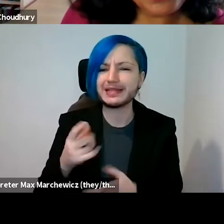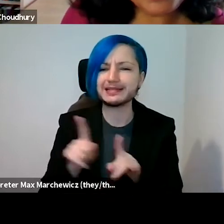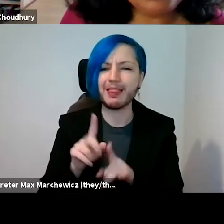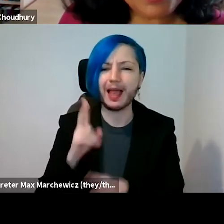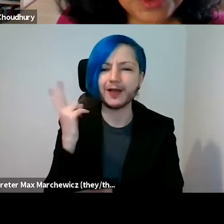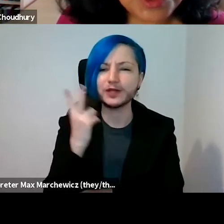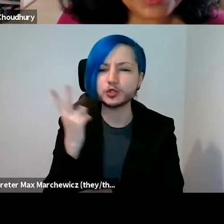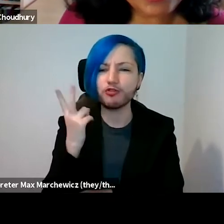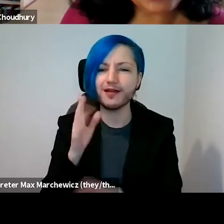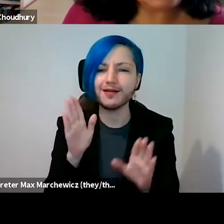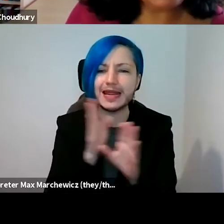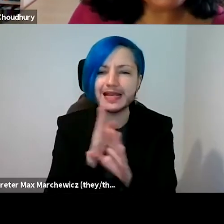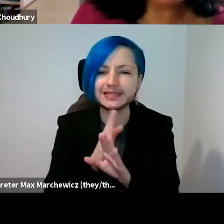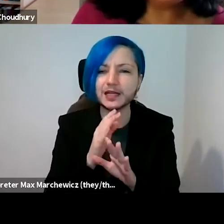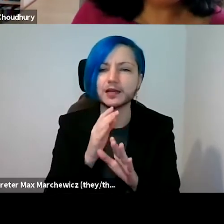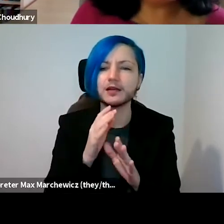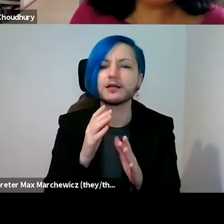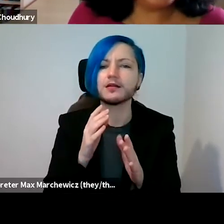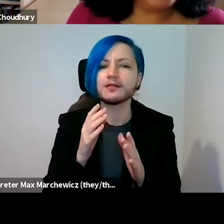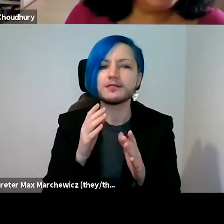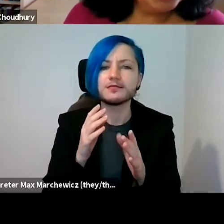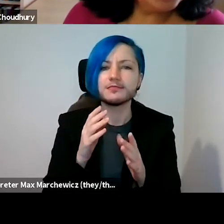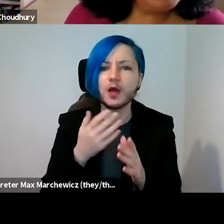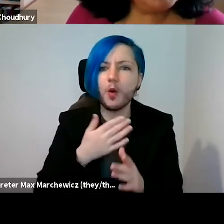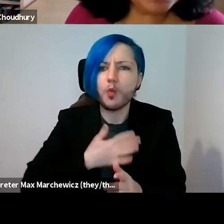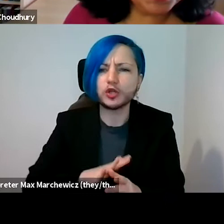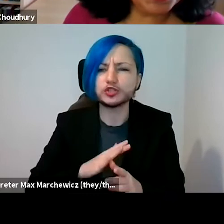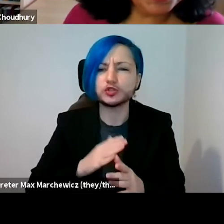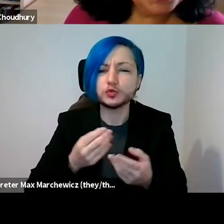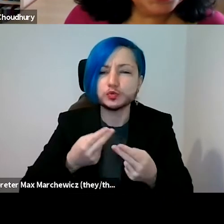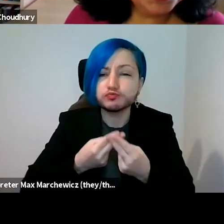it almost represents a Victorian, hidden wish to clean and lighten the dark skin of the visiting Indians.